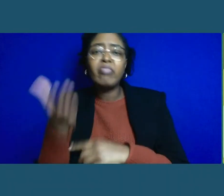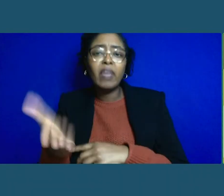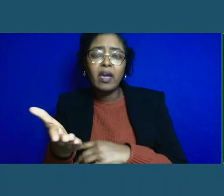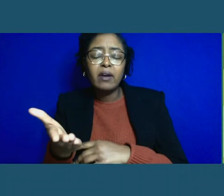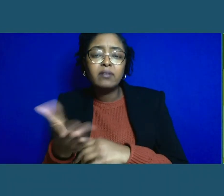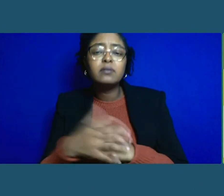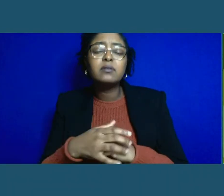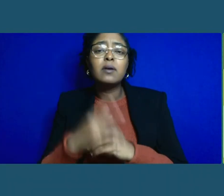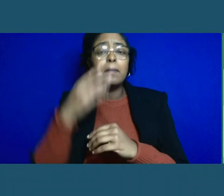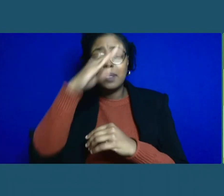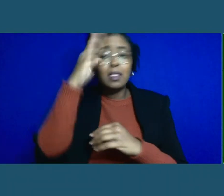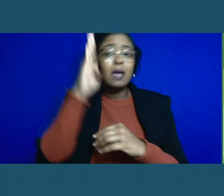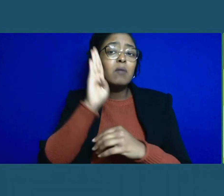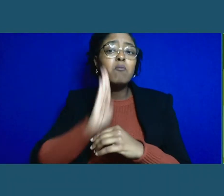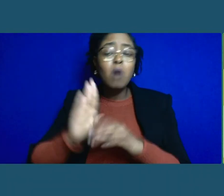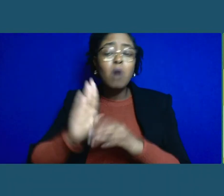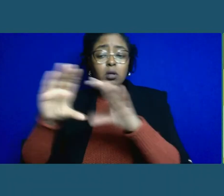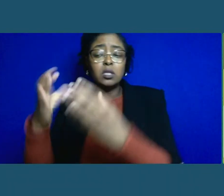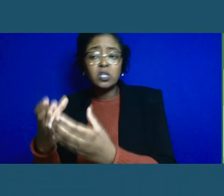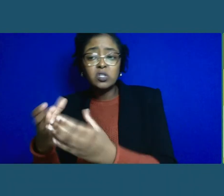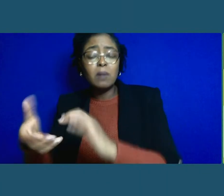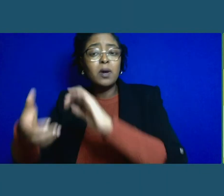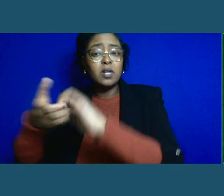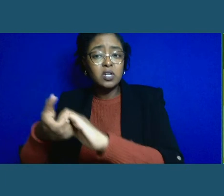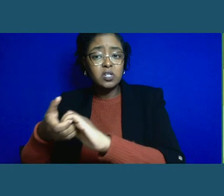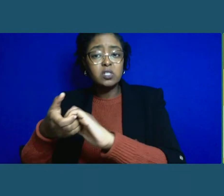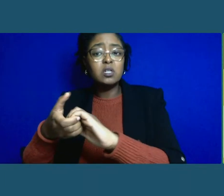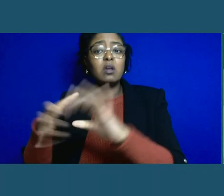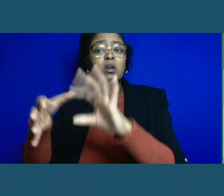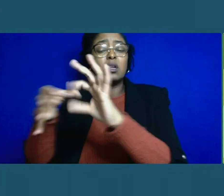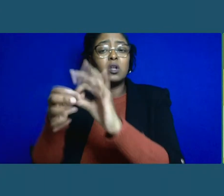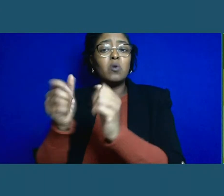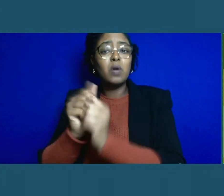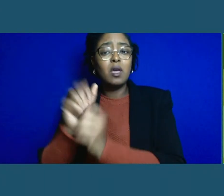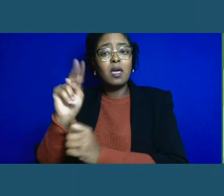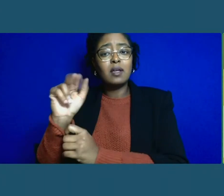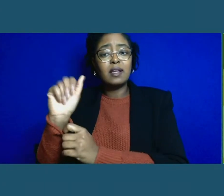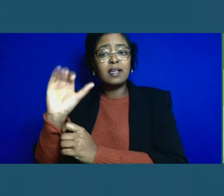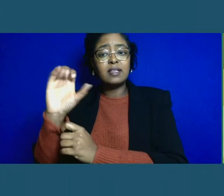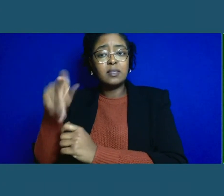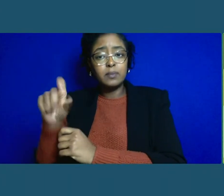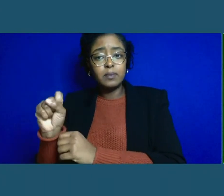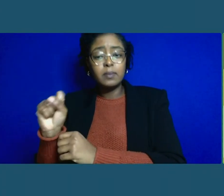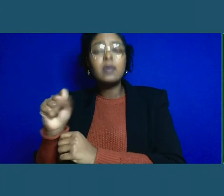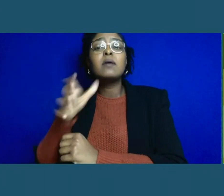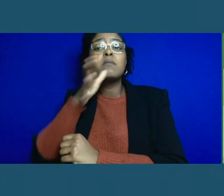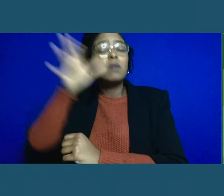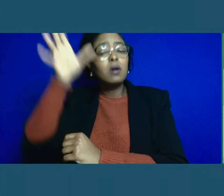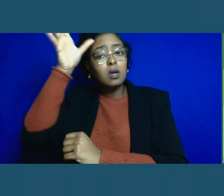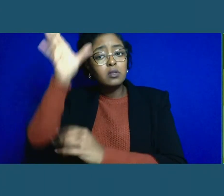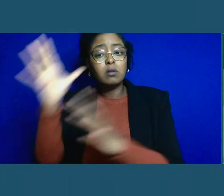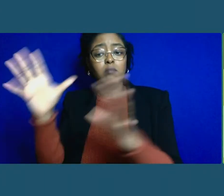ineffective or just non existent . In many cases, the black and brown coalition and partnership